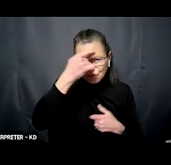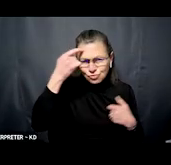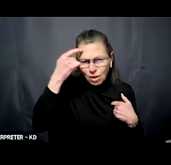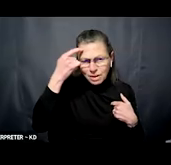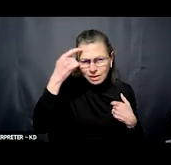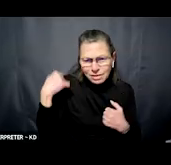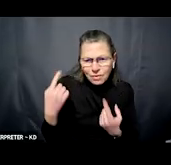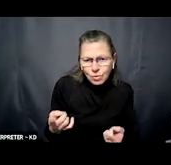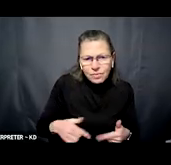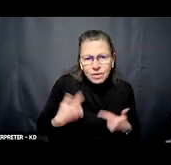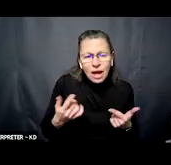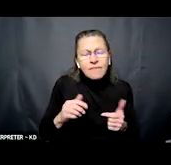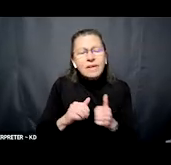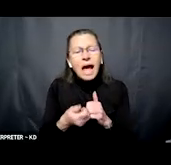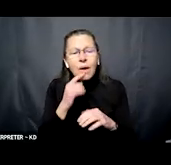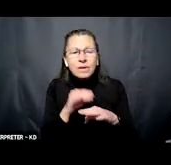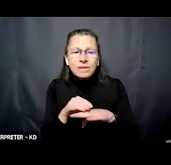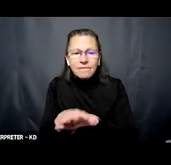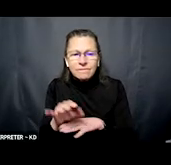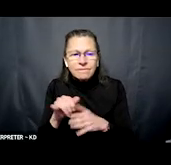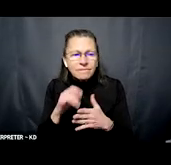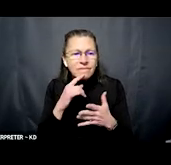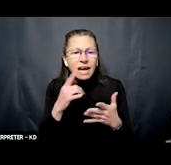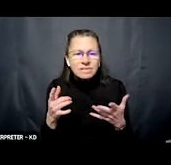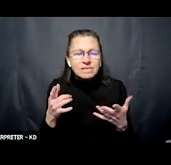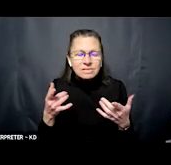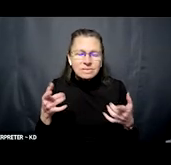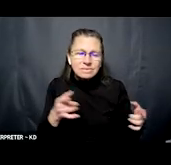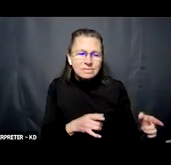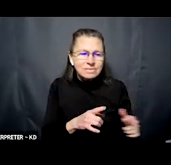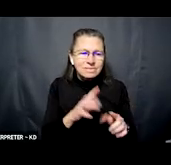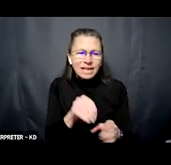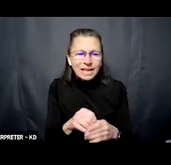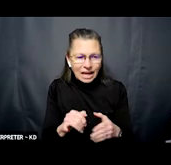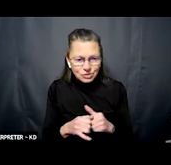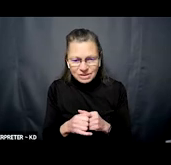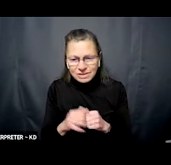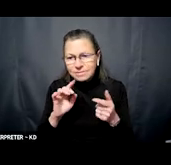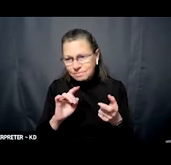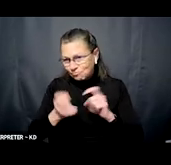trauma influence care engagement, adherence, and viral suppression? We conducted this study using